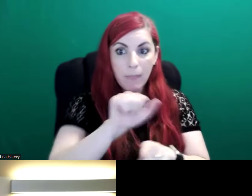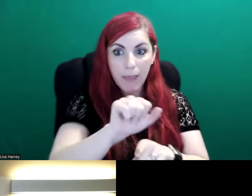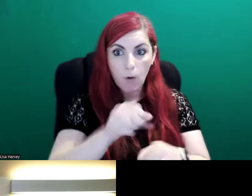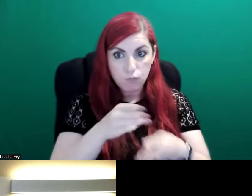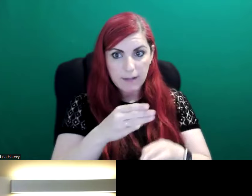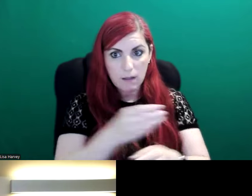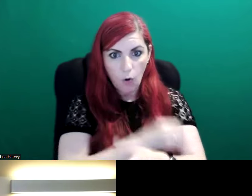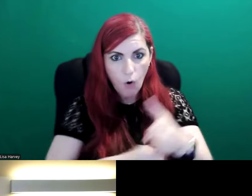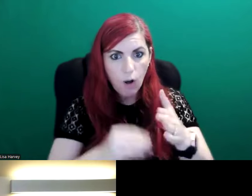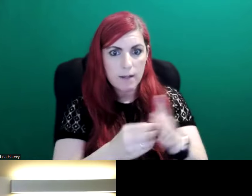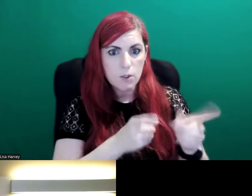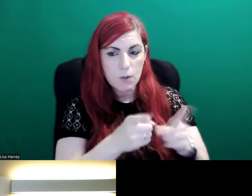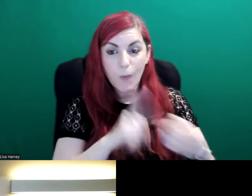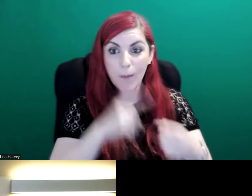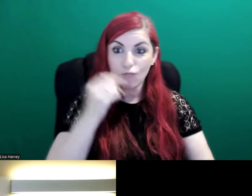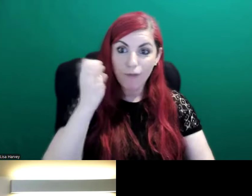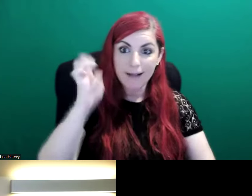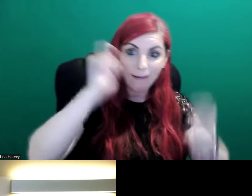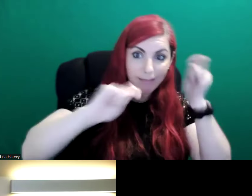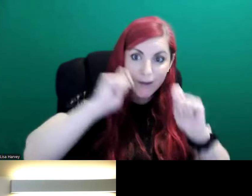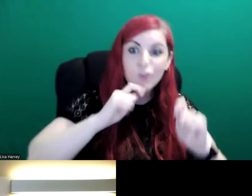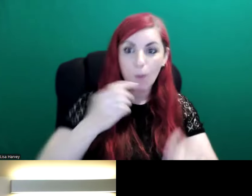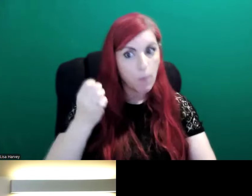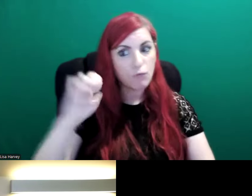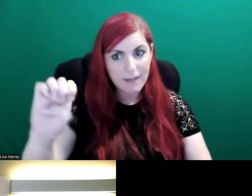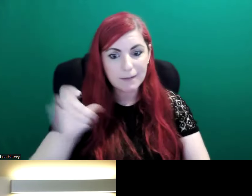thinkers, but also radical doers. So they were involved, for instance, in the